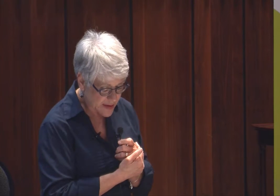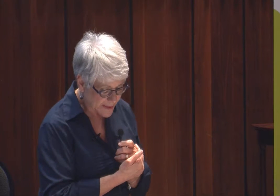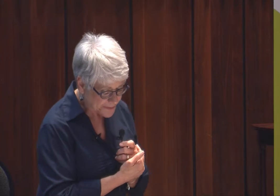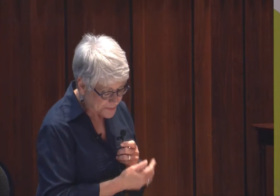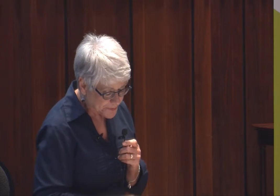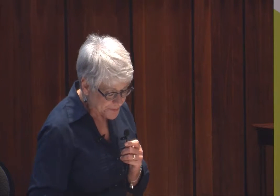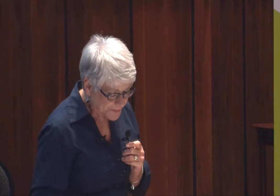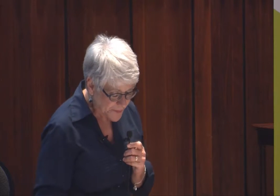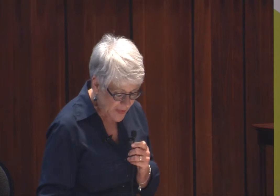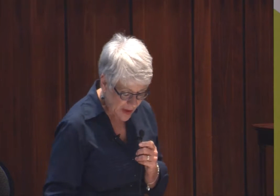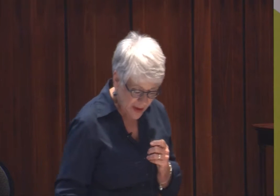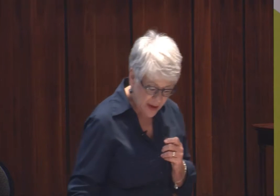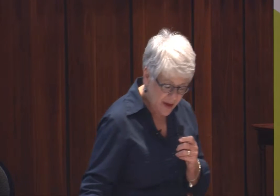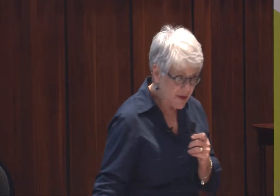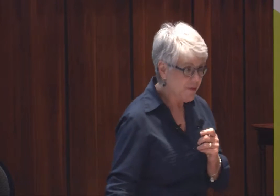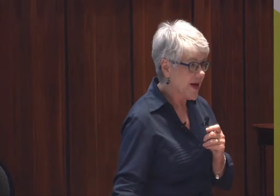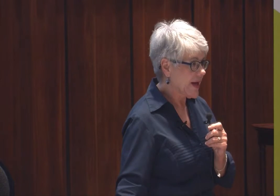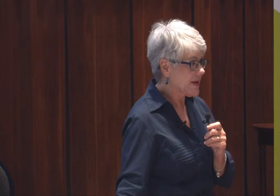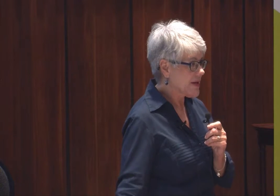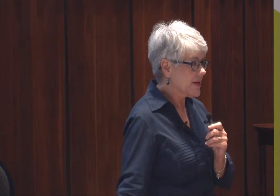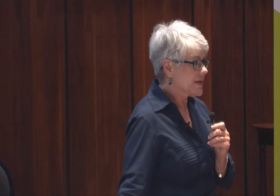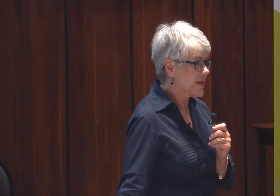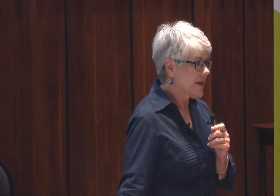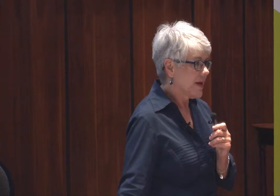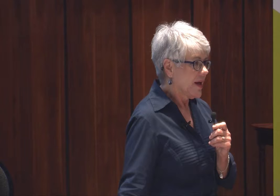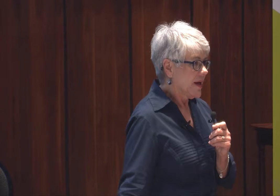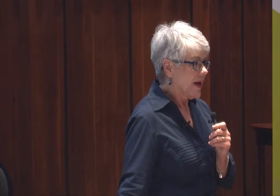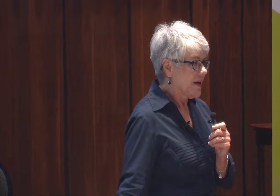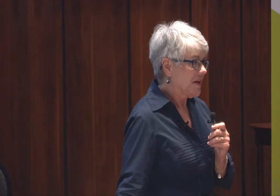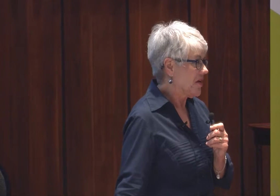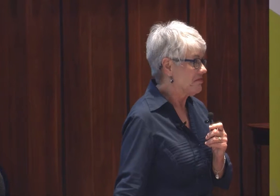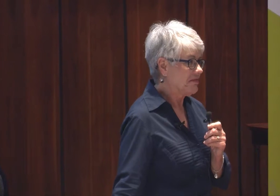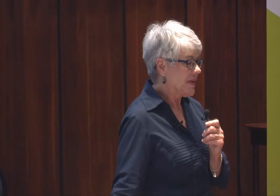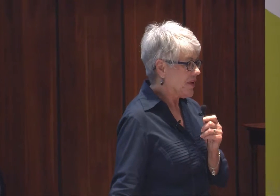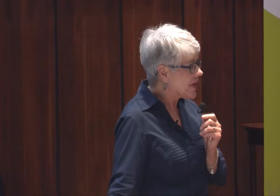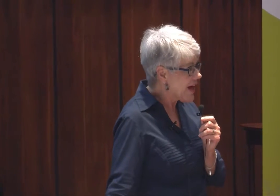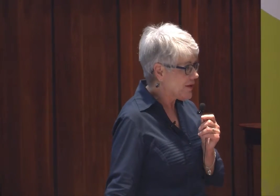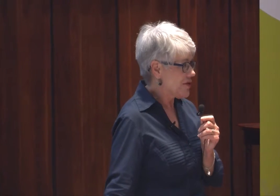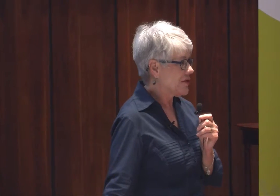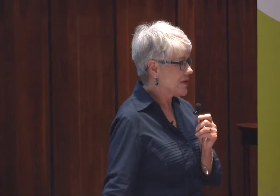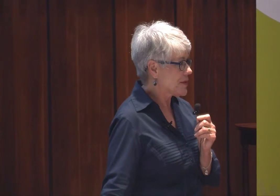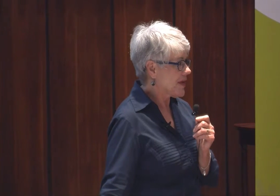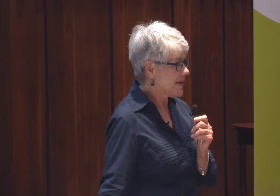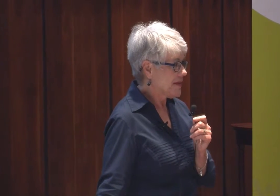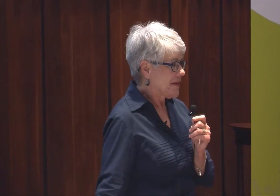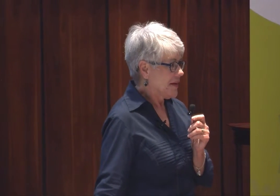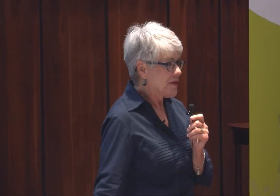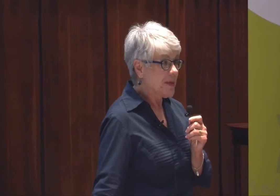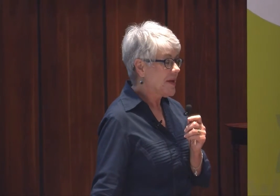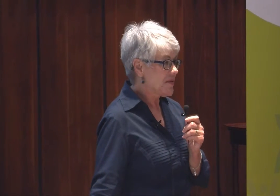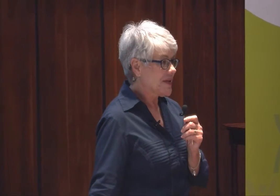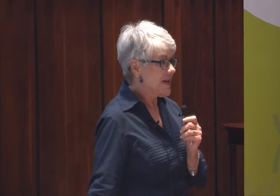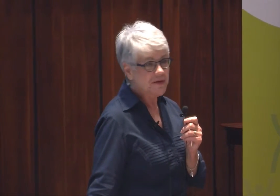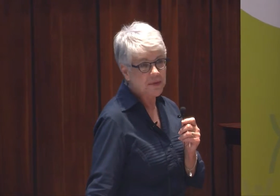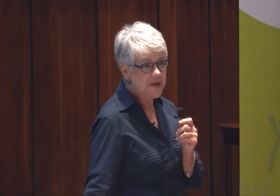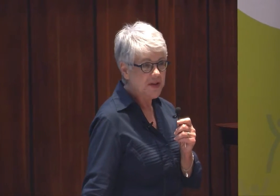Finances, you know, you can have insurance, but twenty percent of two million